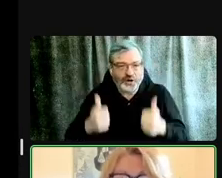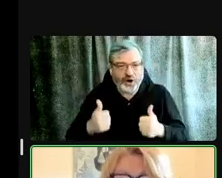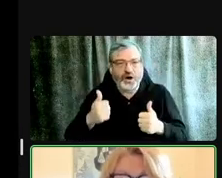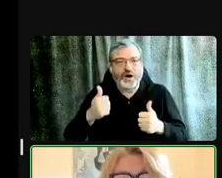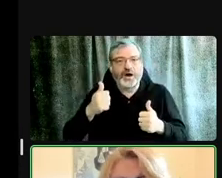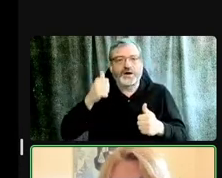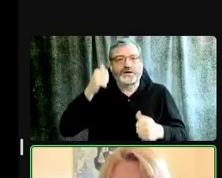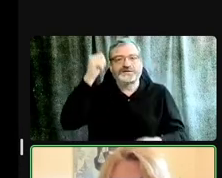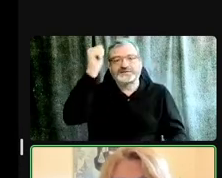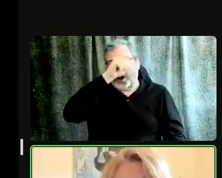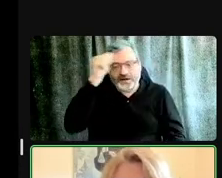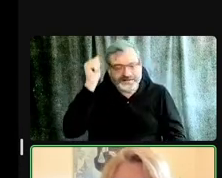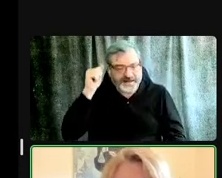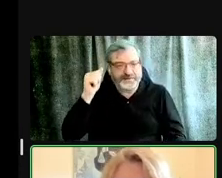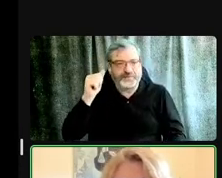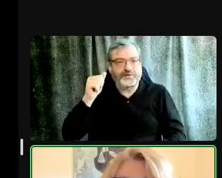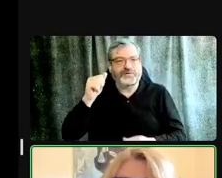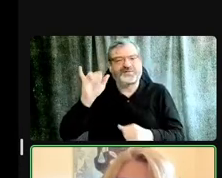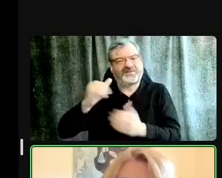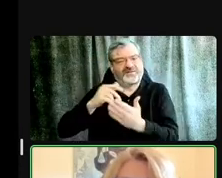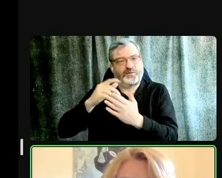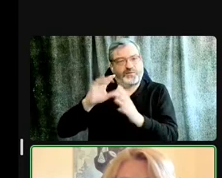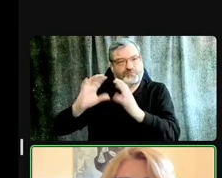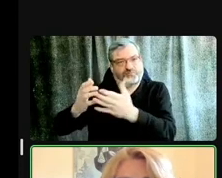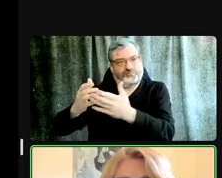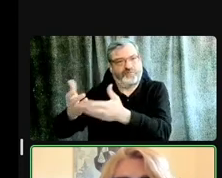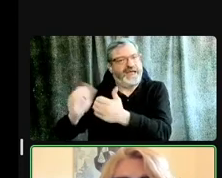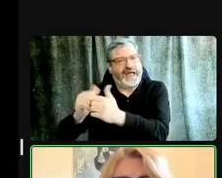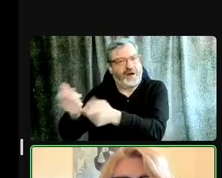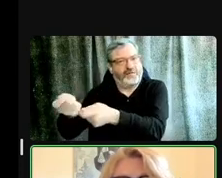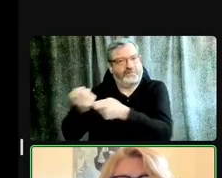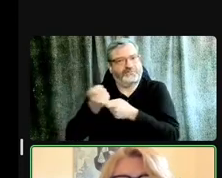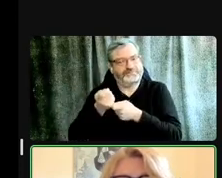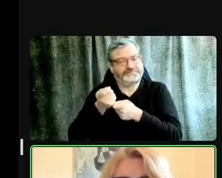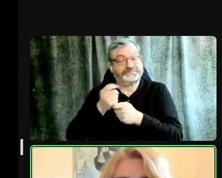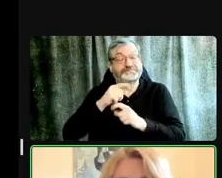And once the Pandemic started, we realized that we would not be able